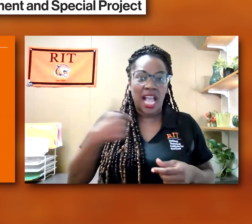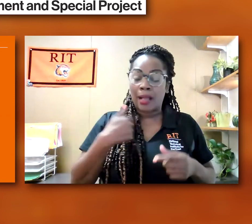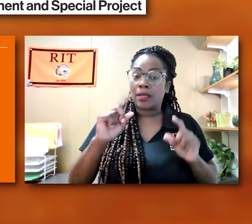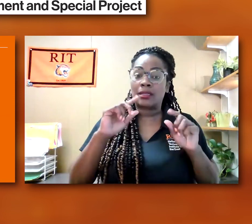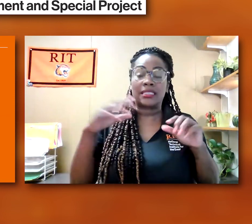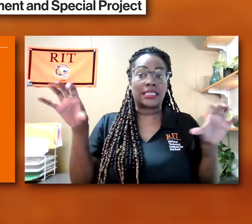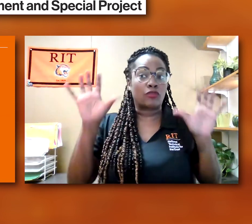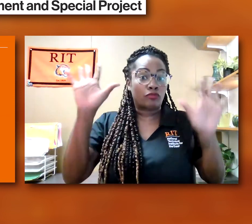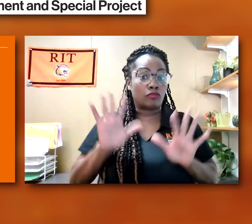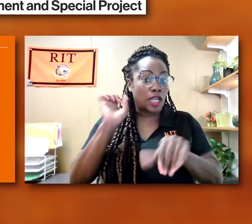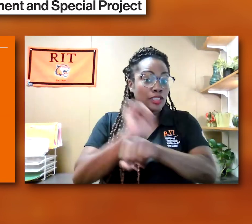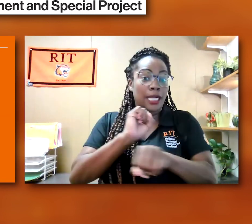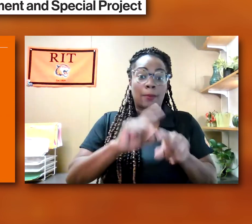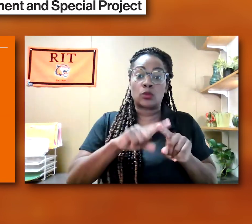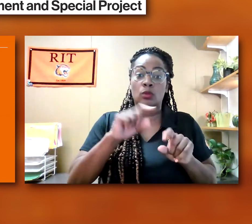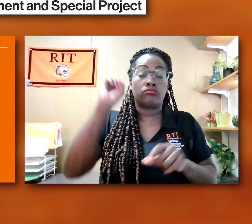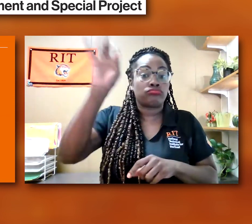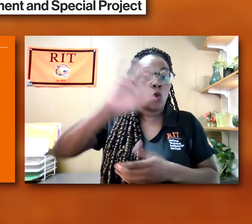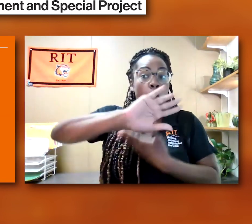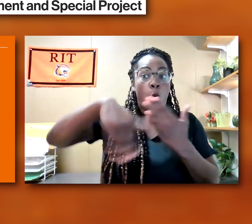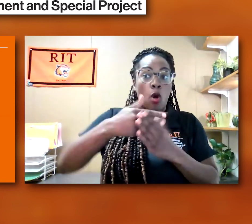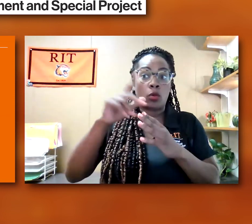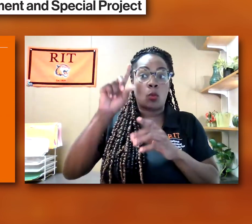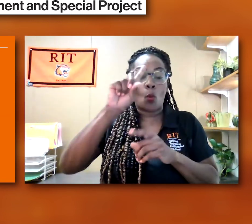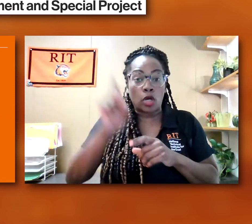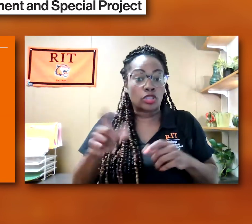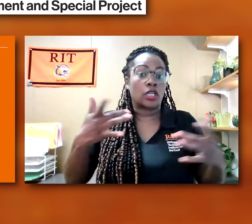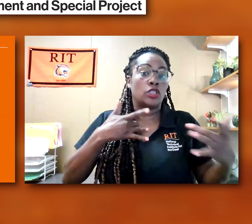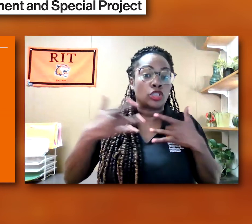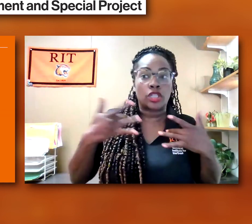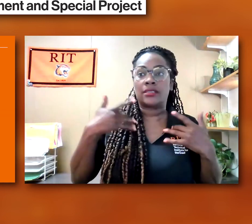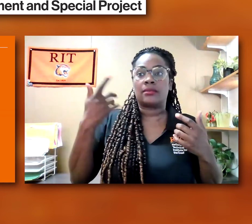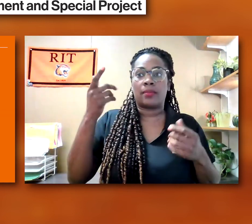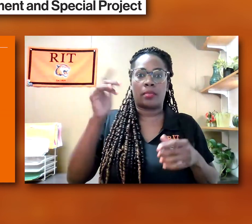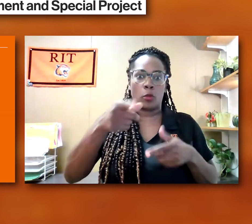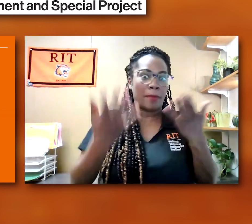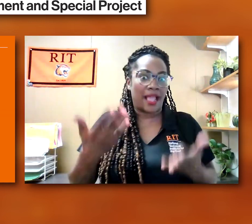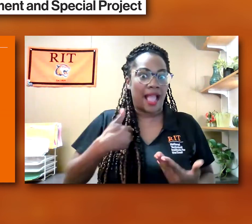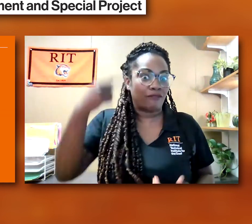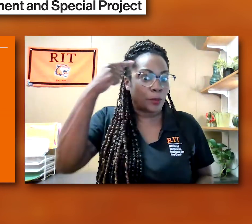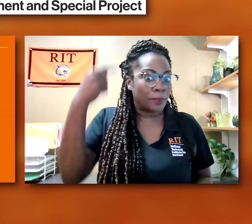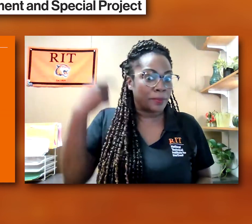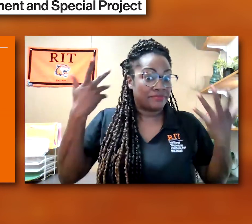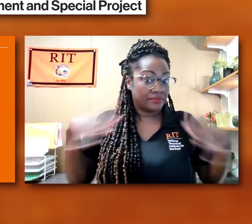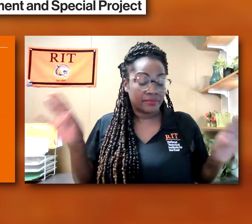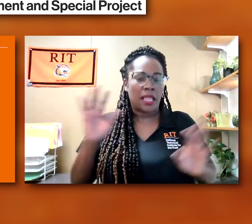If you all are thinking and don't have one right now, if you have any questions, concerns in the future,